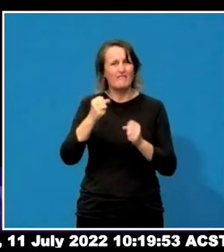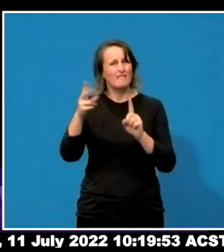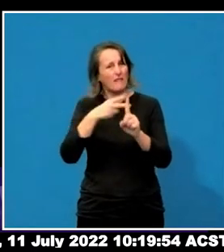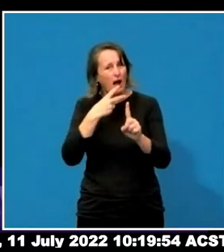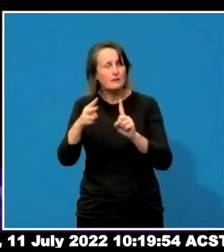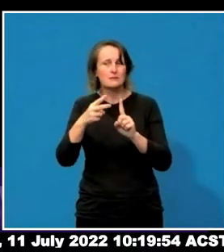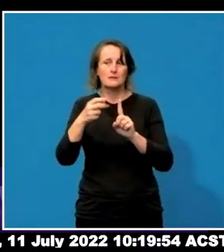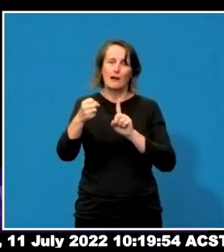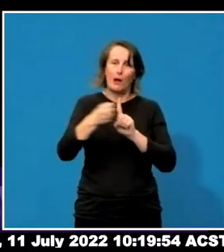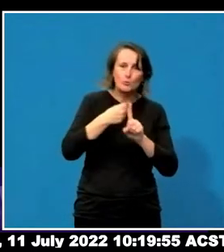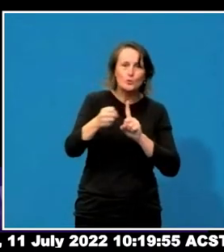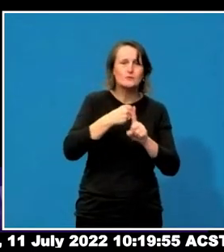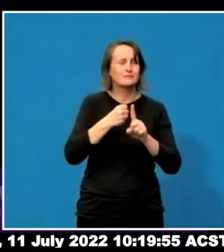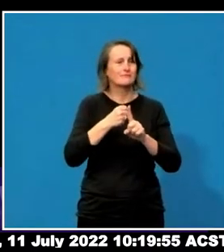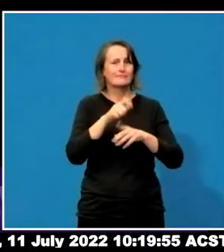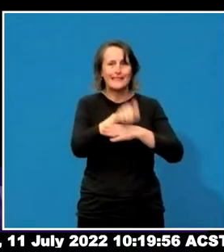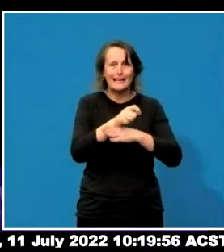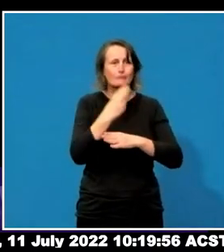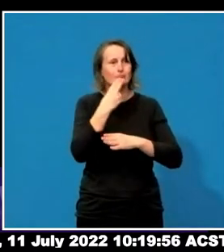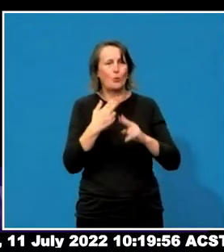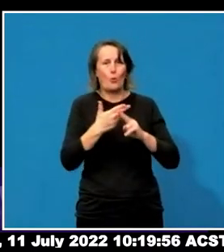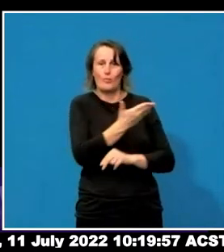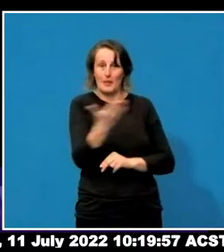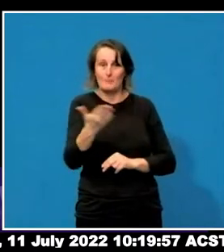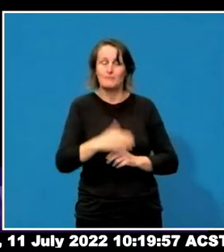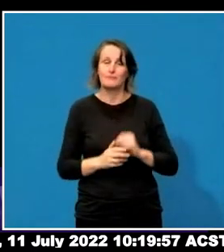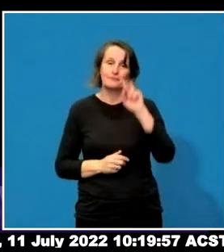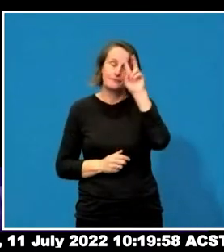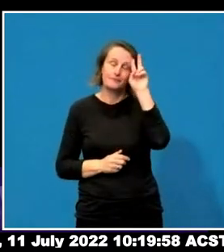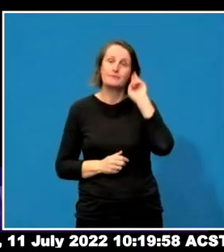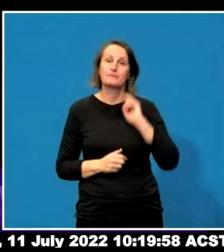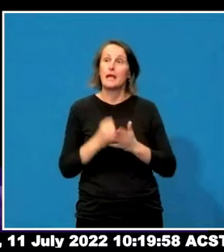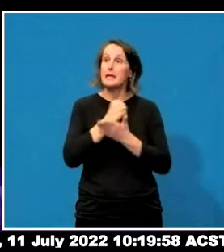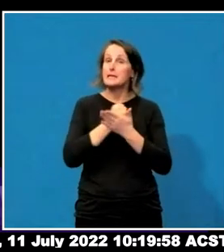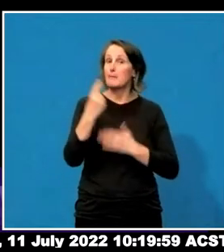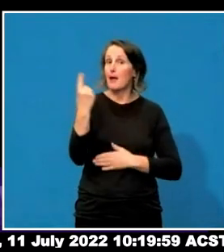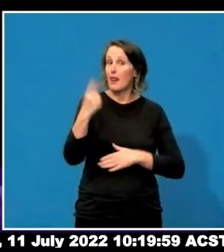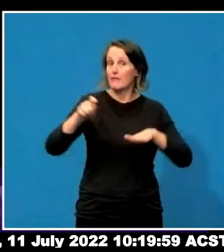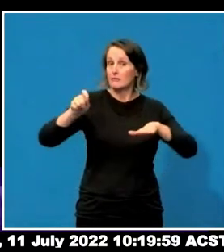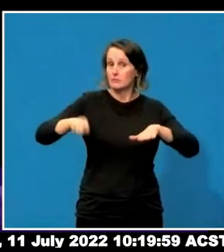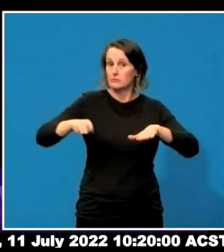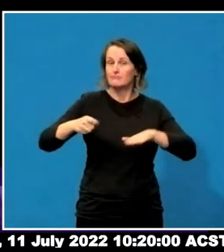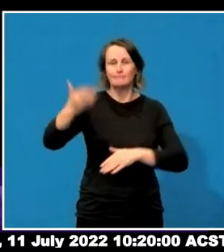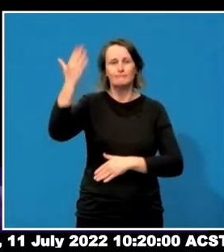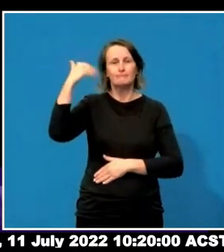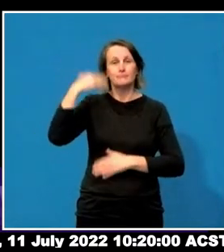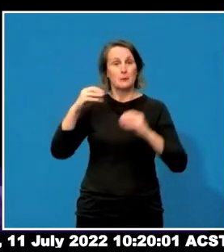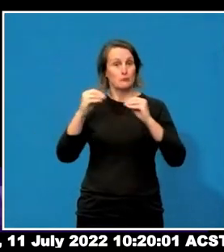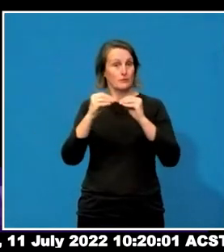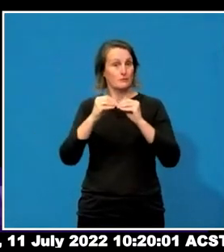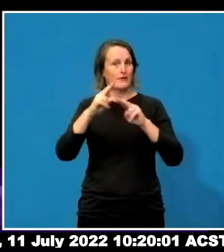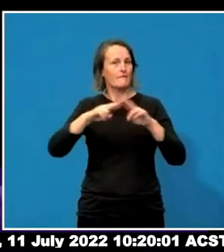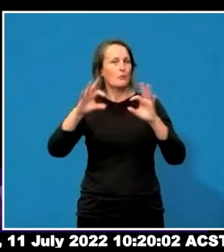Public hearing 11, which was conducted in Brisbane from 16 to 25 February 2021, for